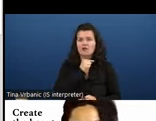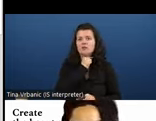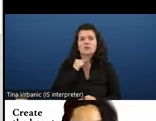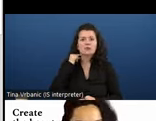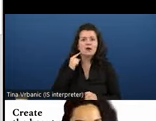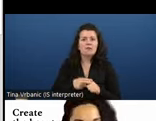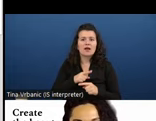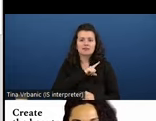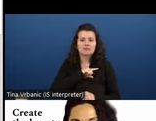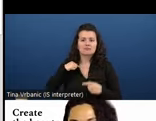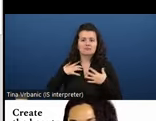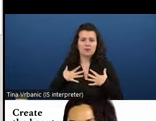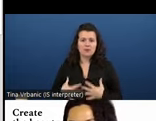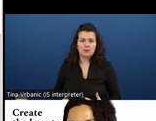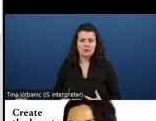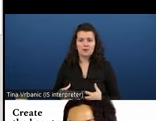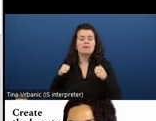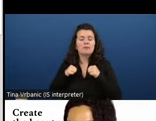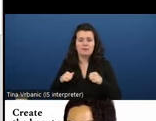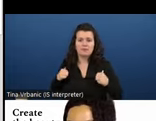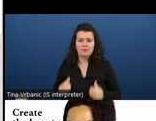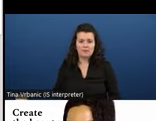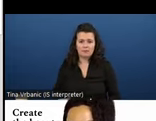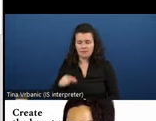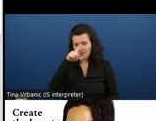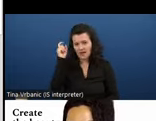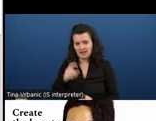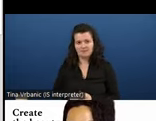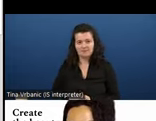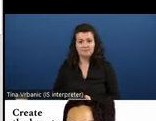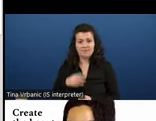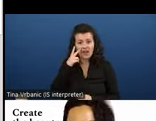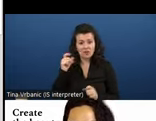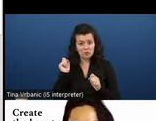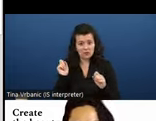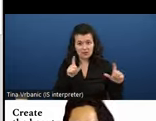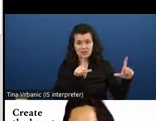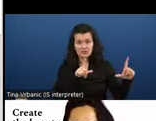15:17:22 So I'll go straight into Can you all see my presentation Angela Can you see